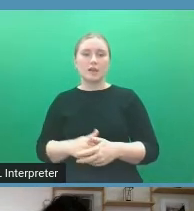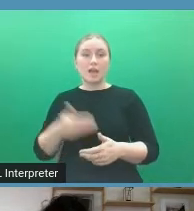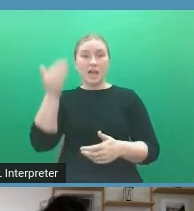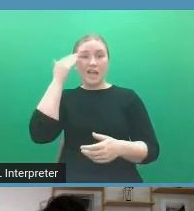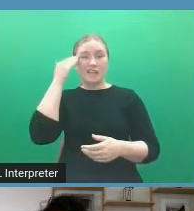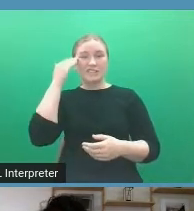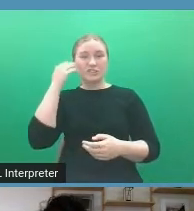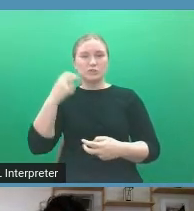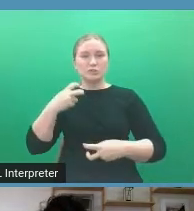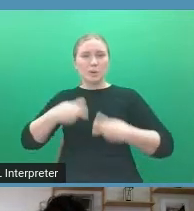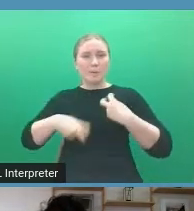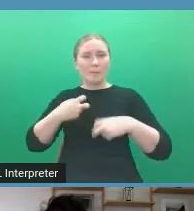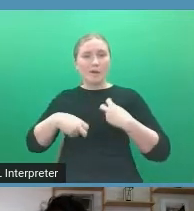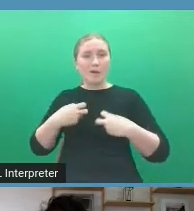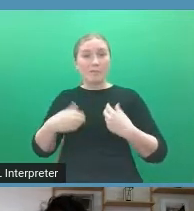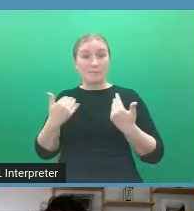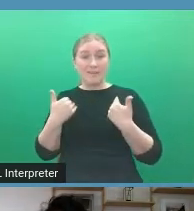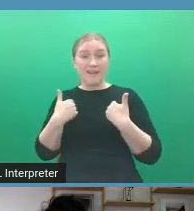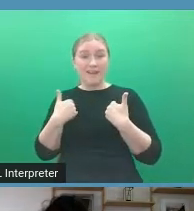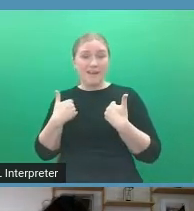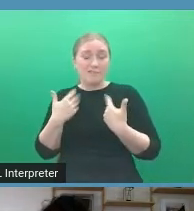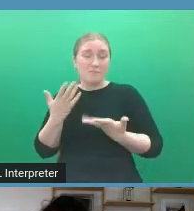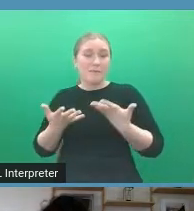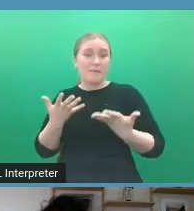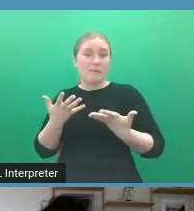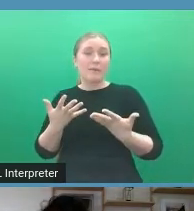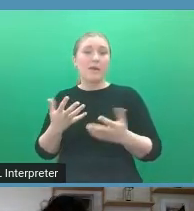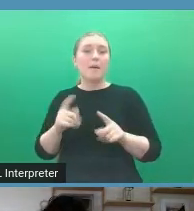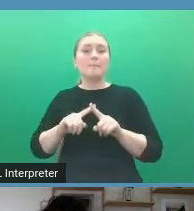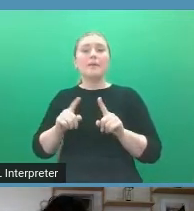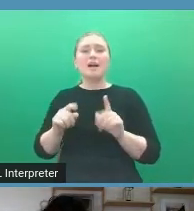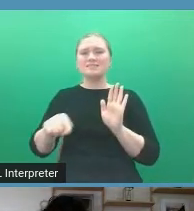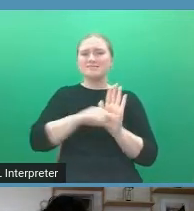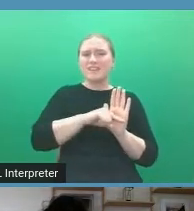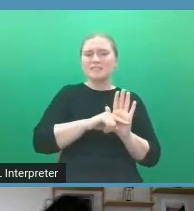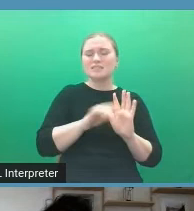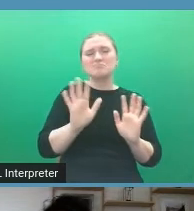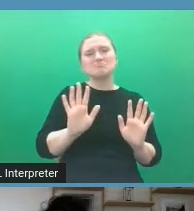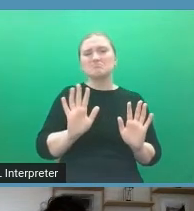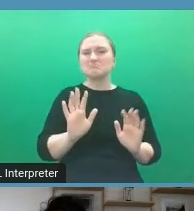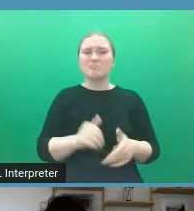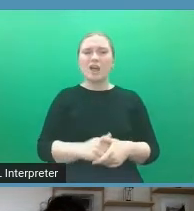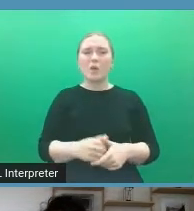but it need not be the case where that tension is a negative. It's like how can we understand those